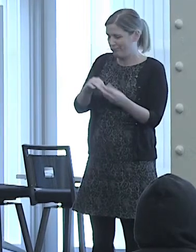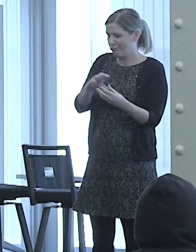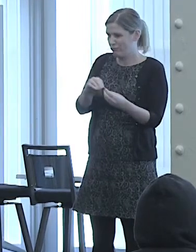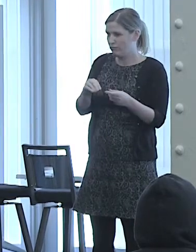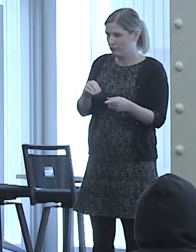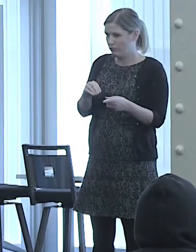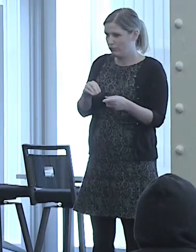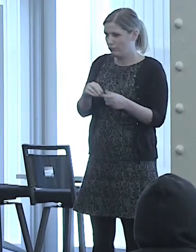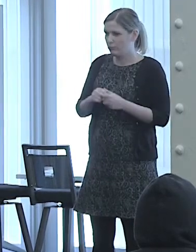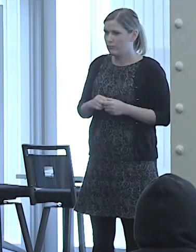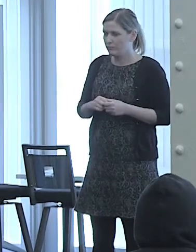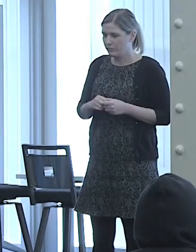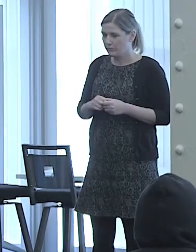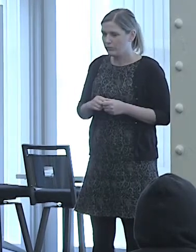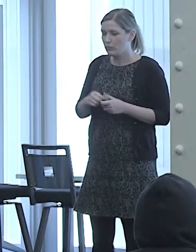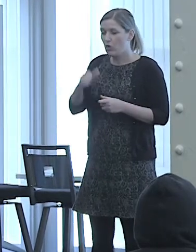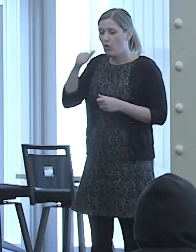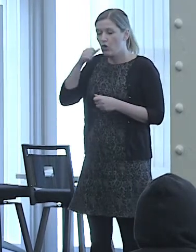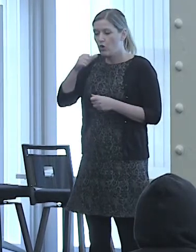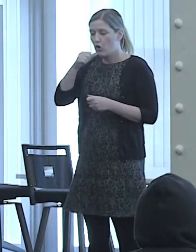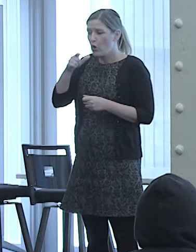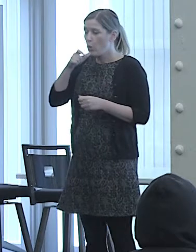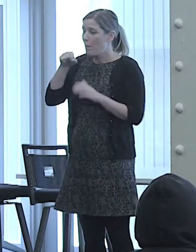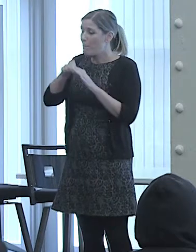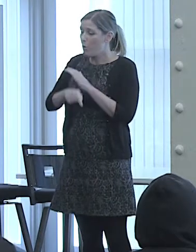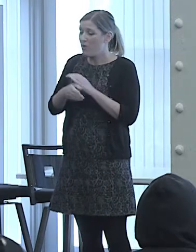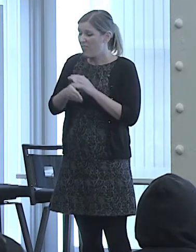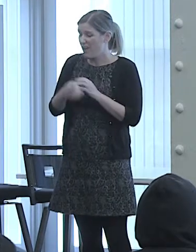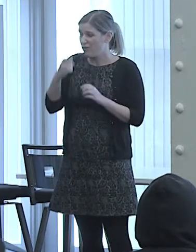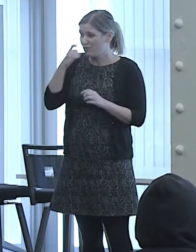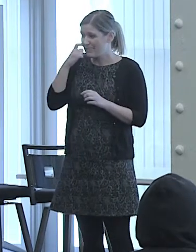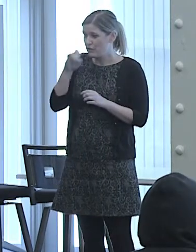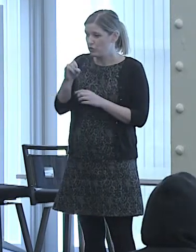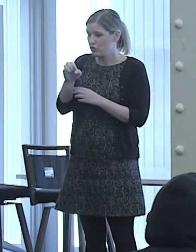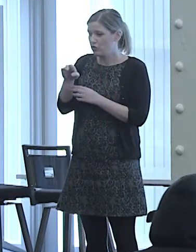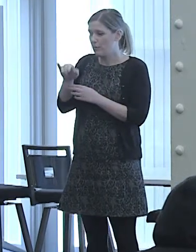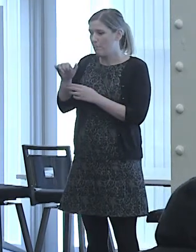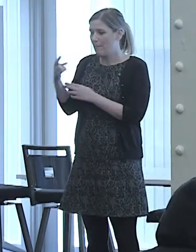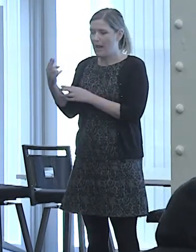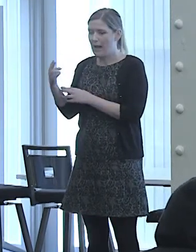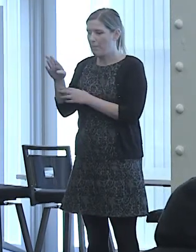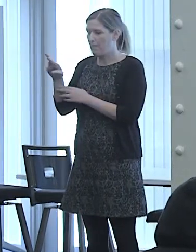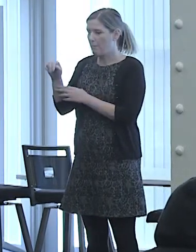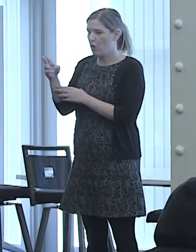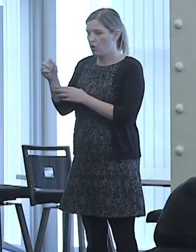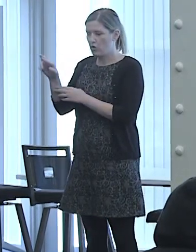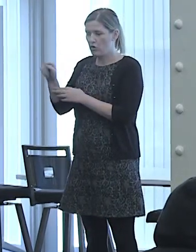The girl who was murdered there is named Genya Barnhart. She's a black disabled girl.